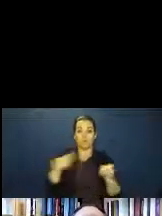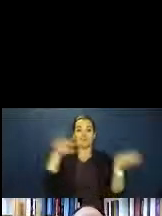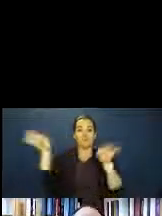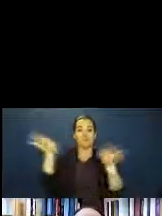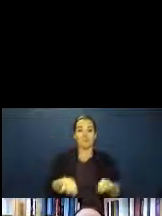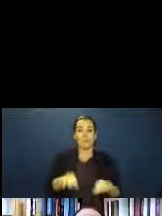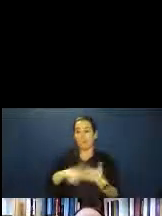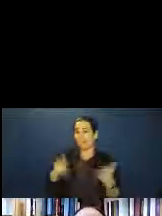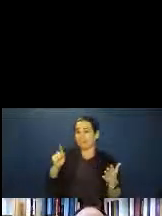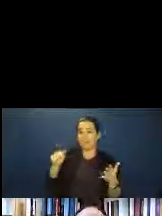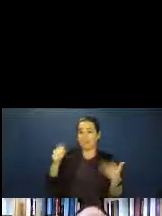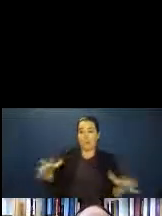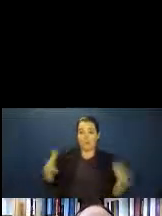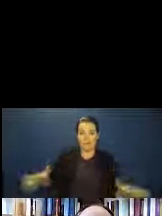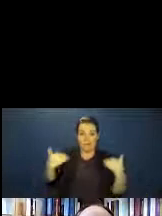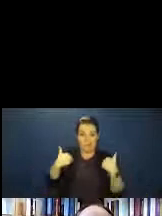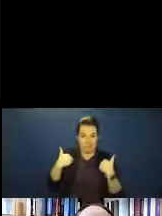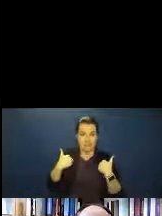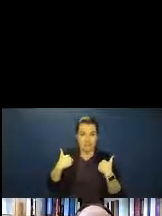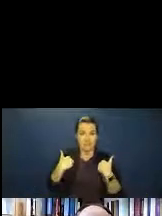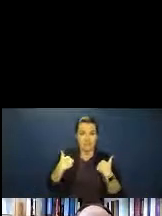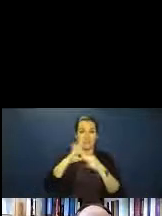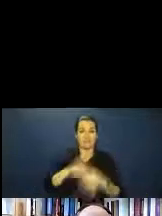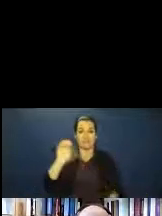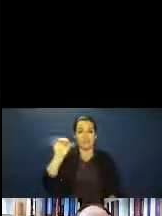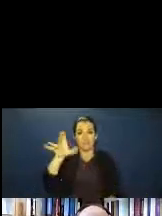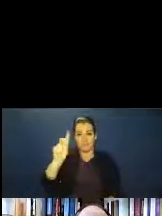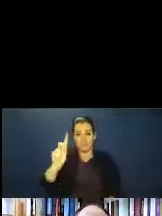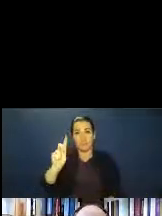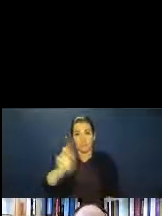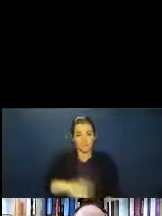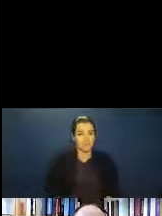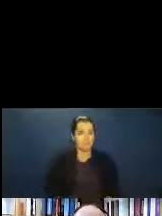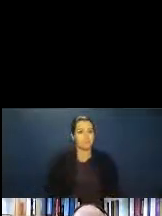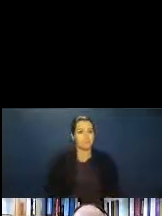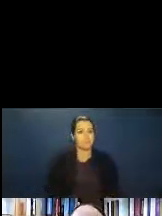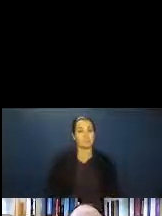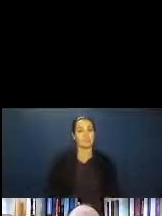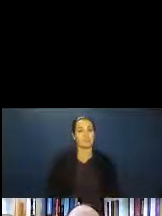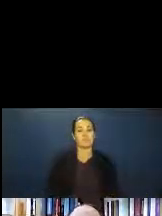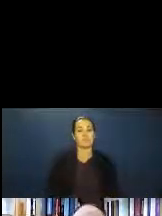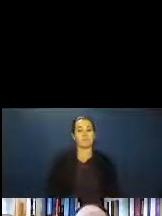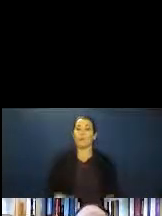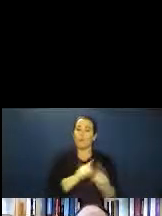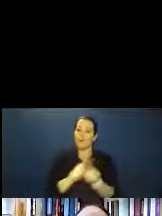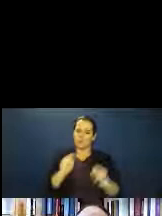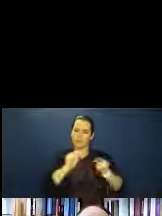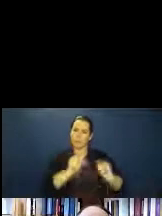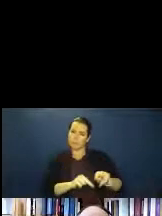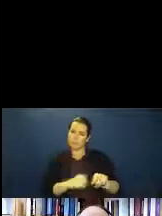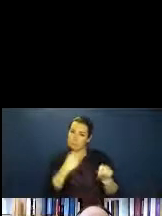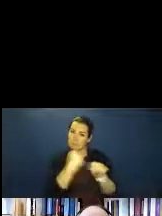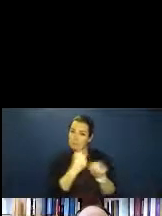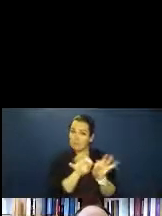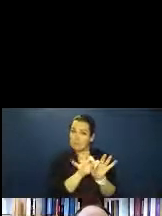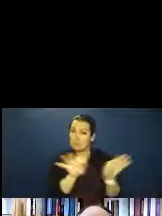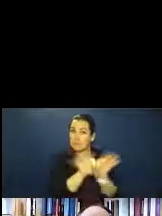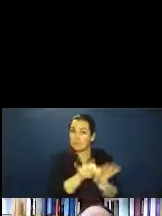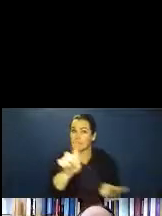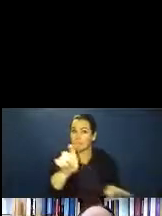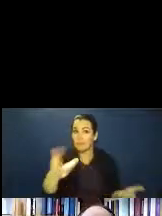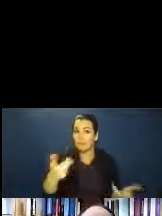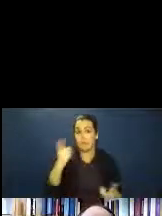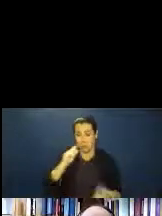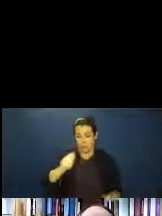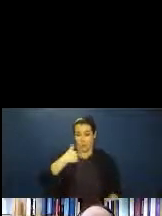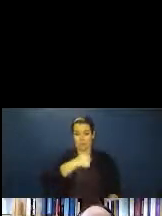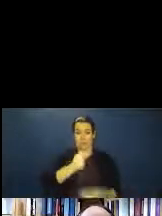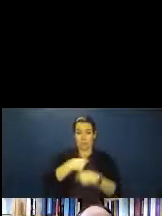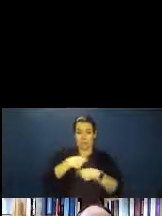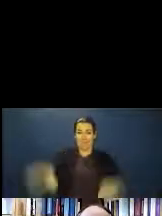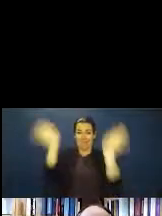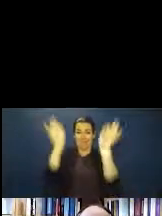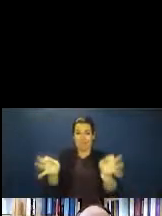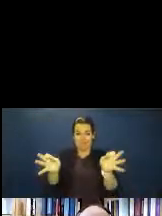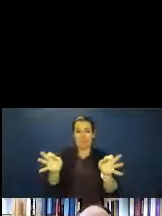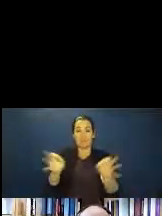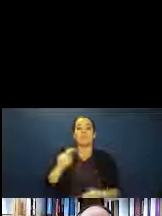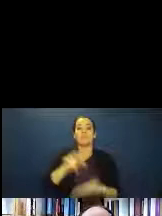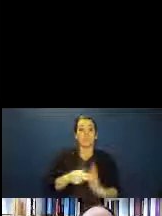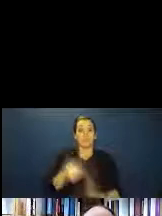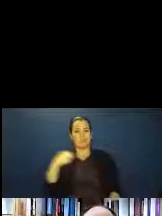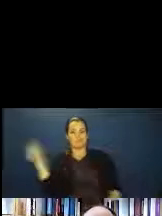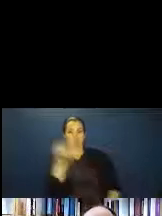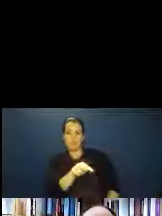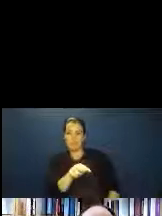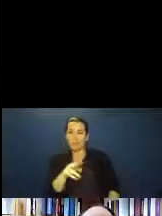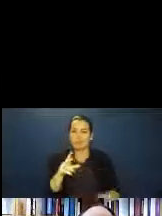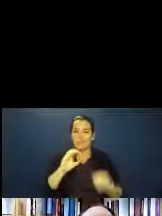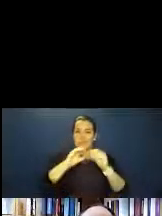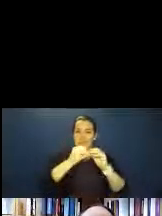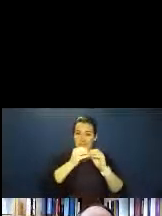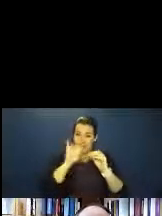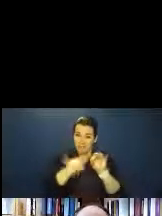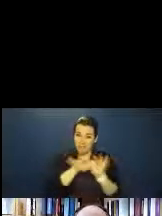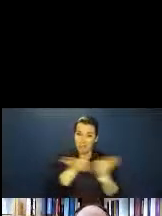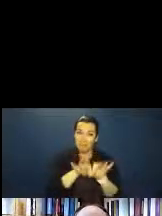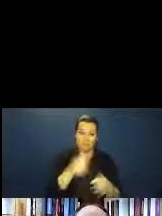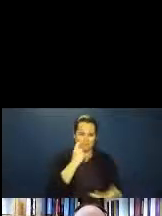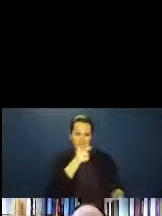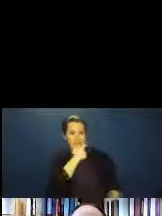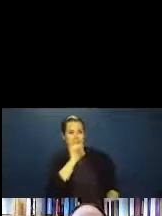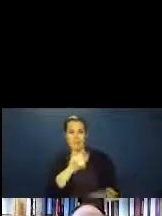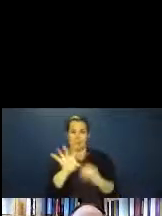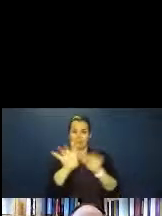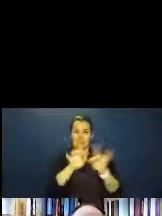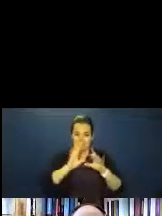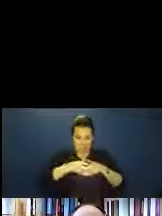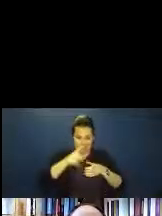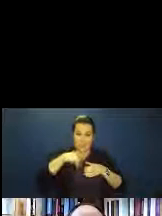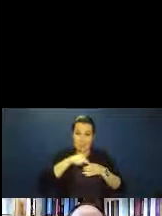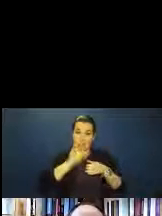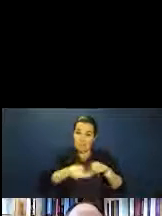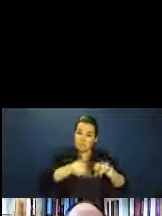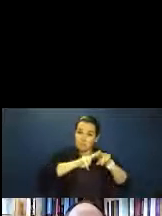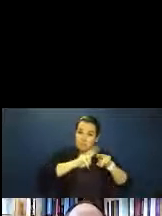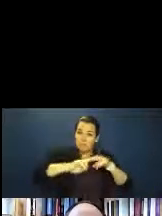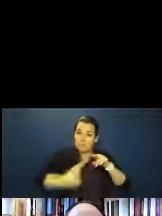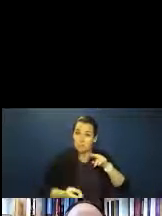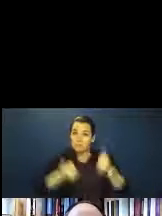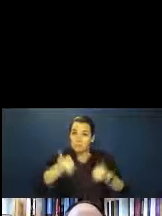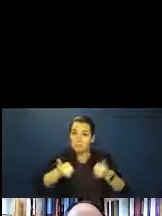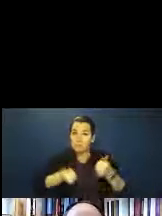the annual report, which is the American Community Survey. So, next year will be very, very telling because that's when we'll have the first kind of COVID impact for a lot of the indicators that we can track. On Thursday, we'll have the panel that goes over what existing data